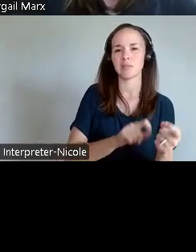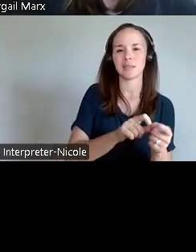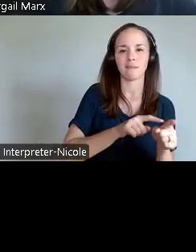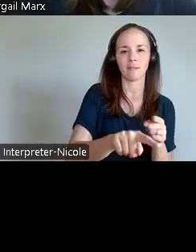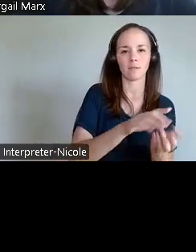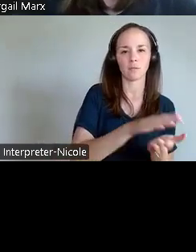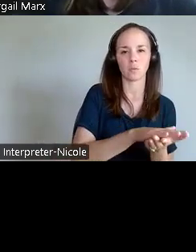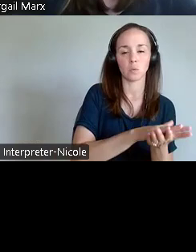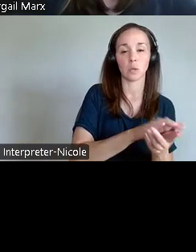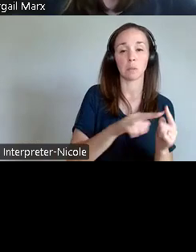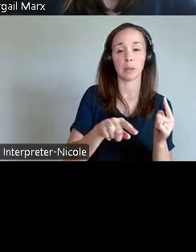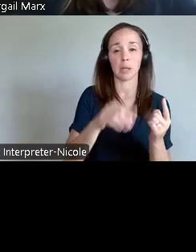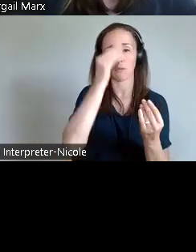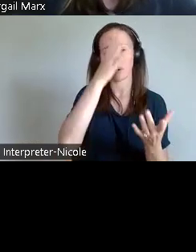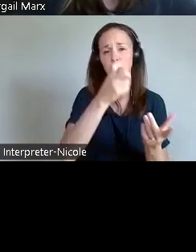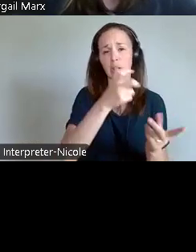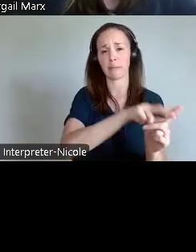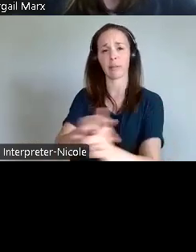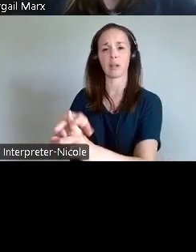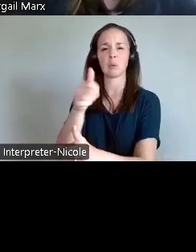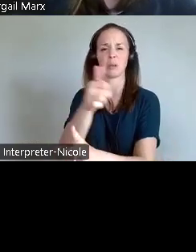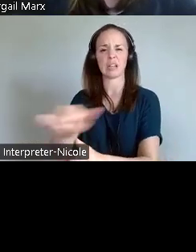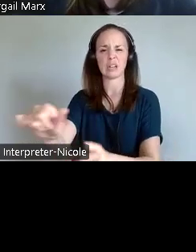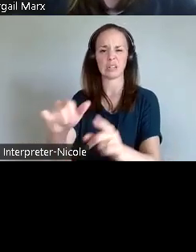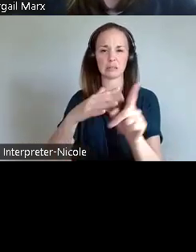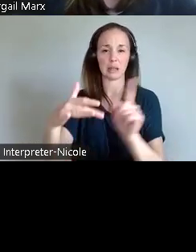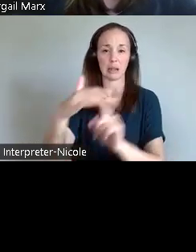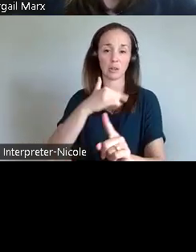information is also relevant across settings. So I would highly recommend if you're